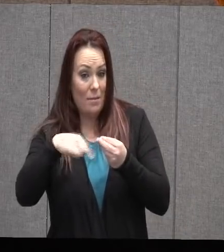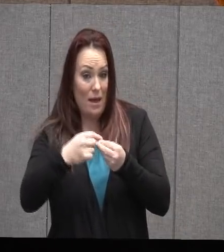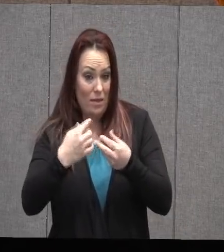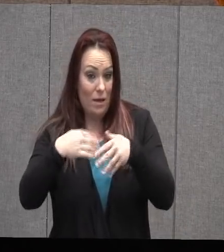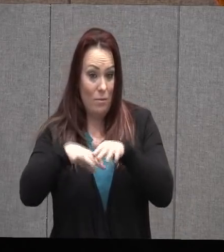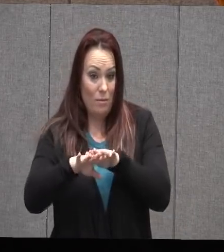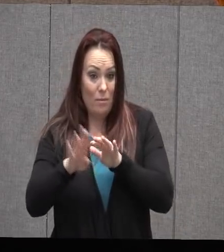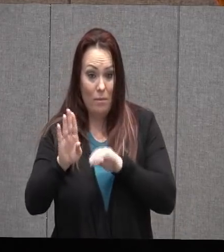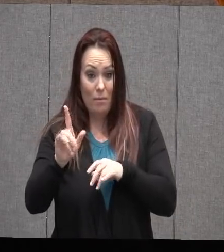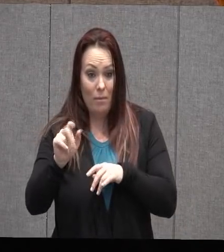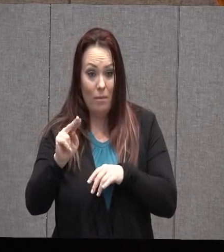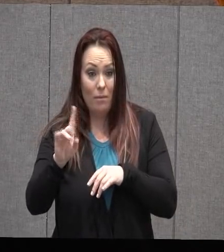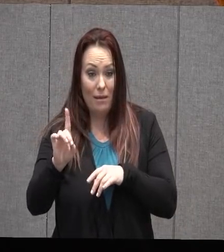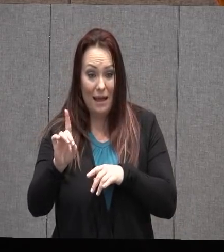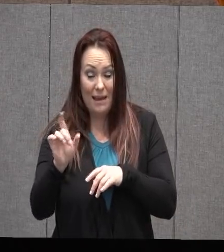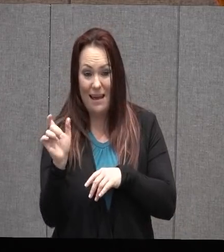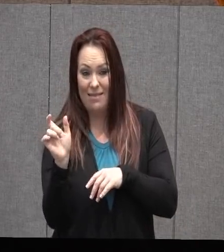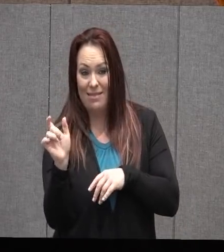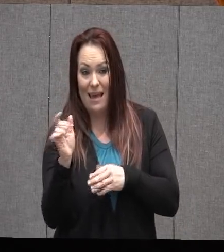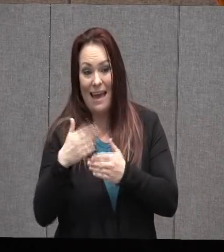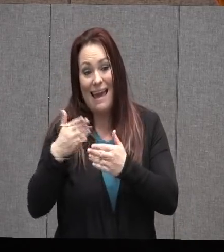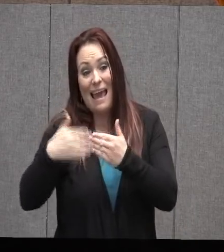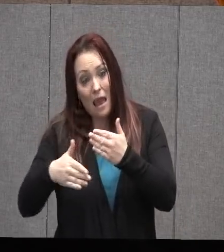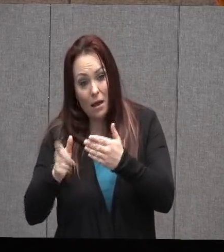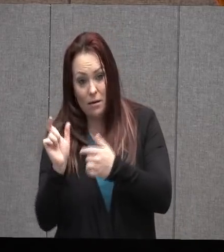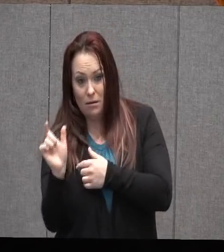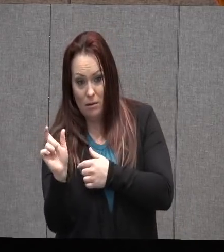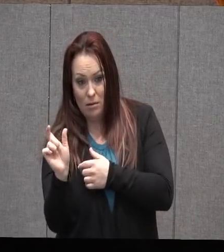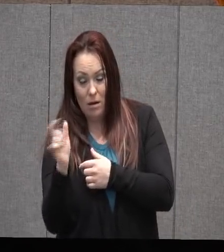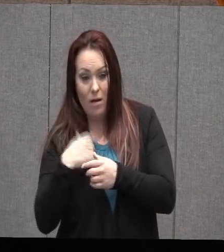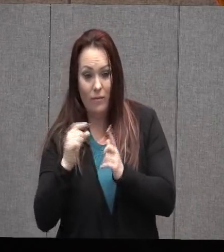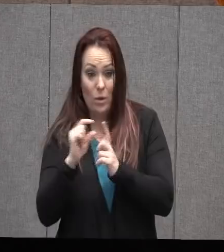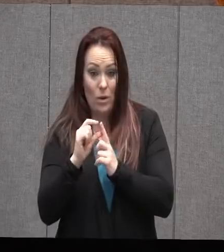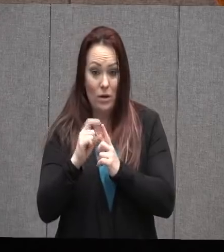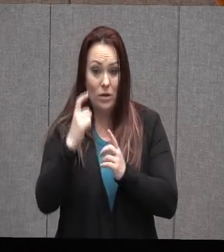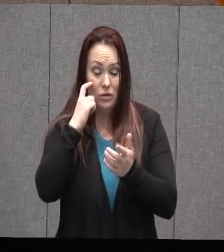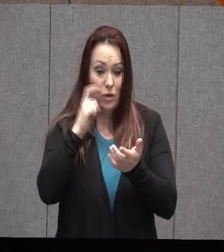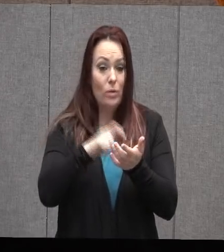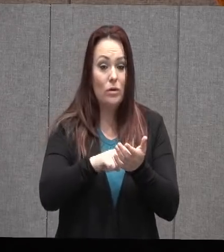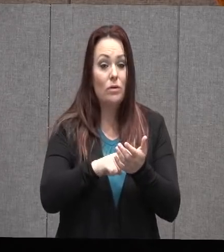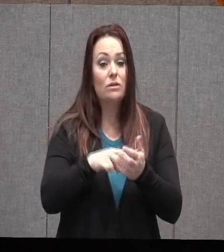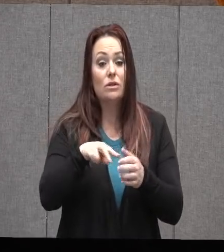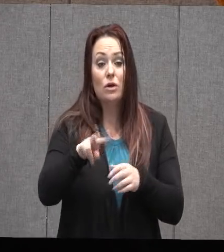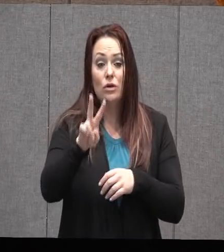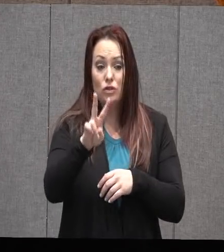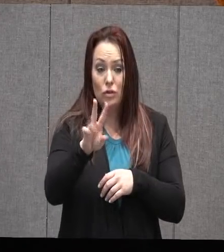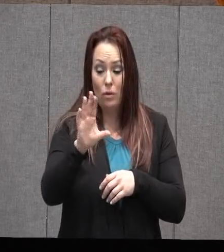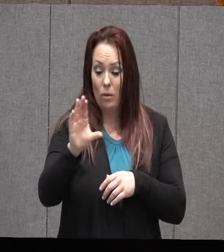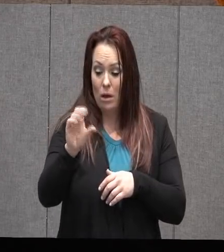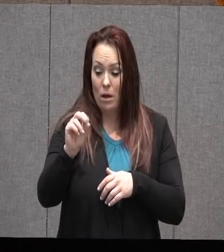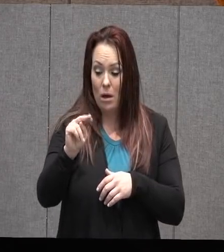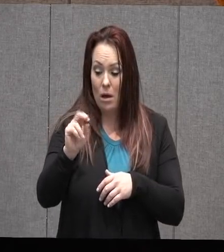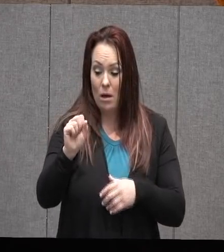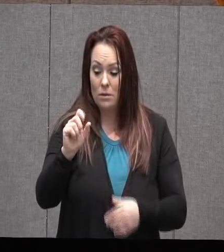So we're gonna notice two consonants side by side. That makes a blend.